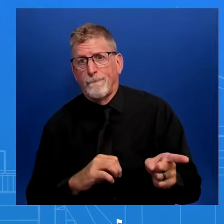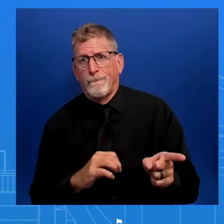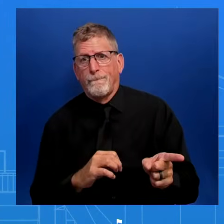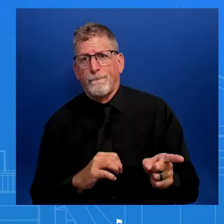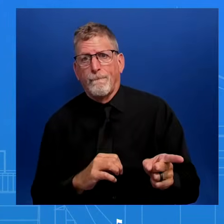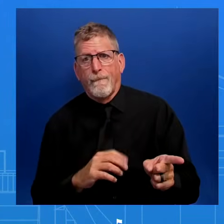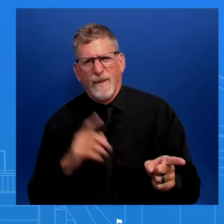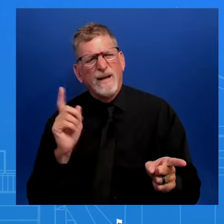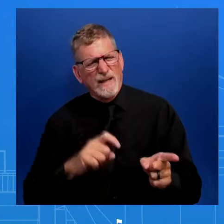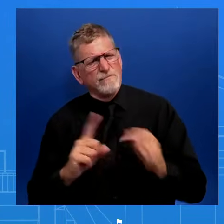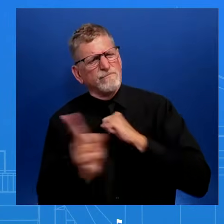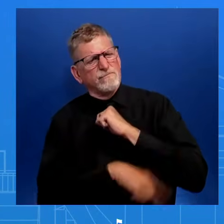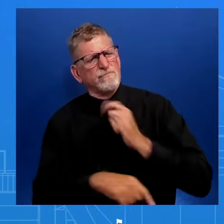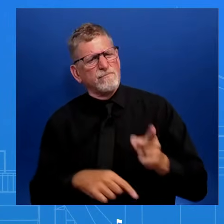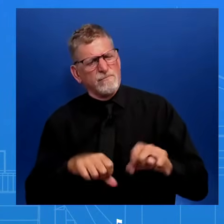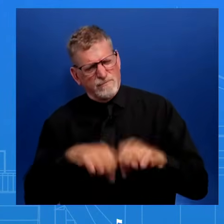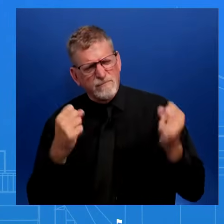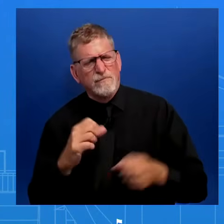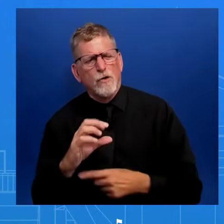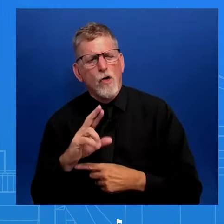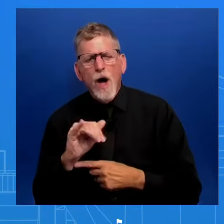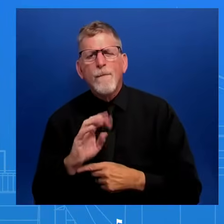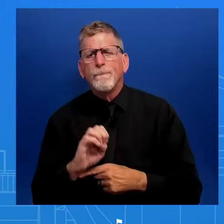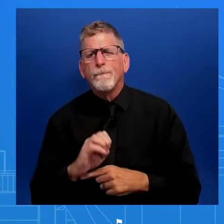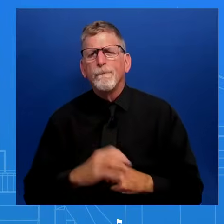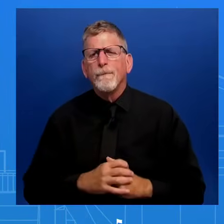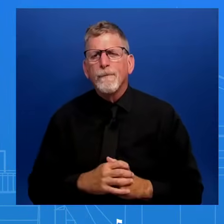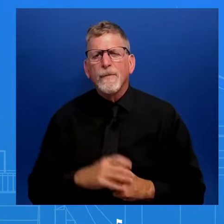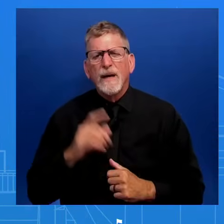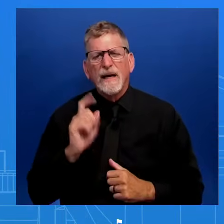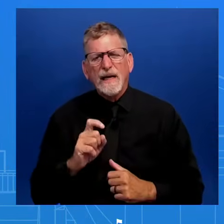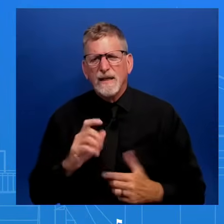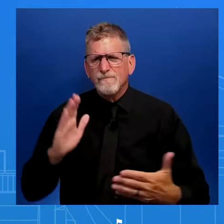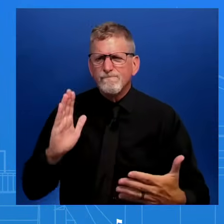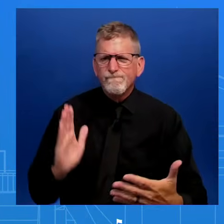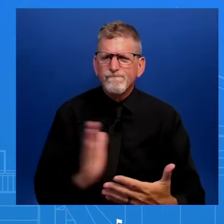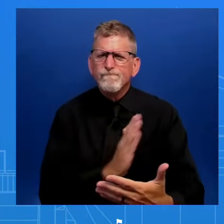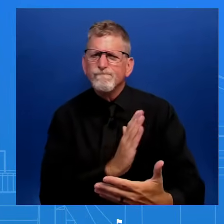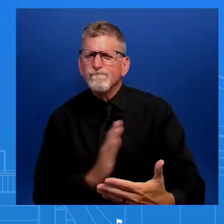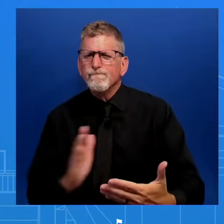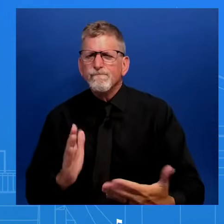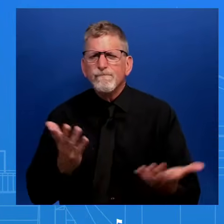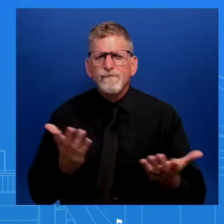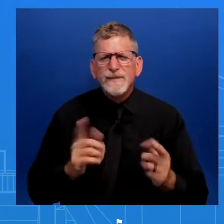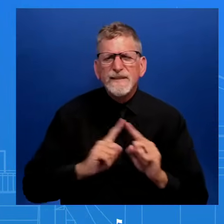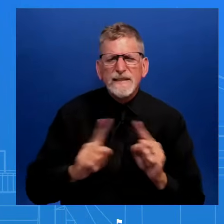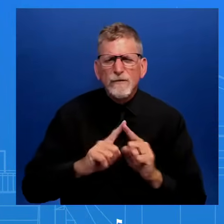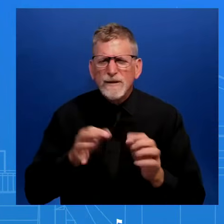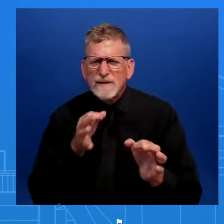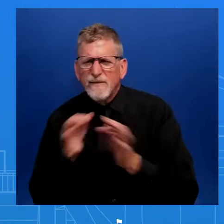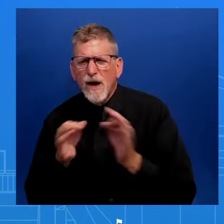He wants to make sure that the American people get to hear from him directly. And the people of Maine are going to be able to do that.